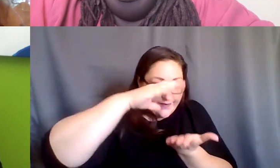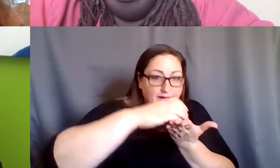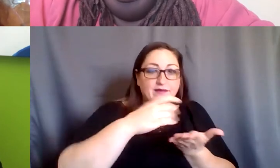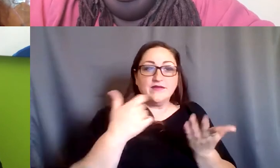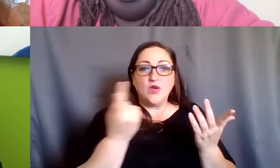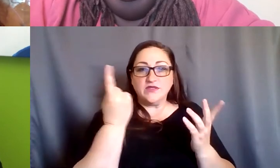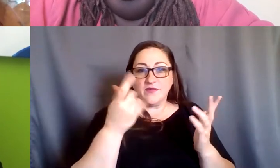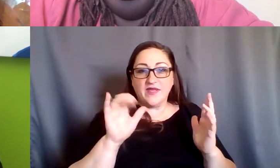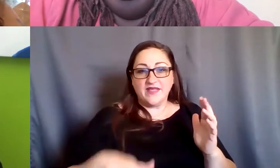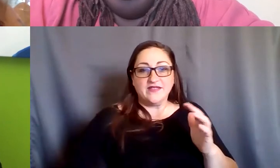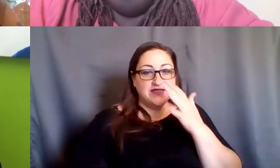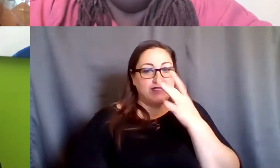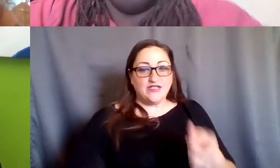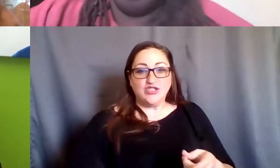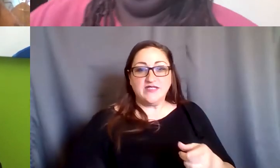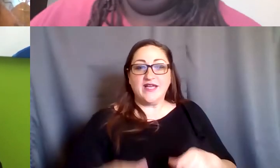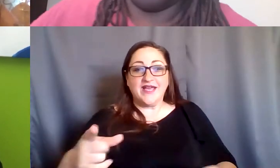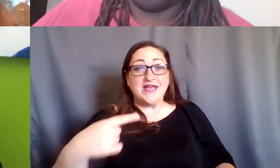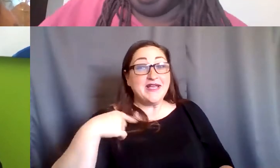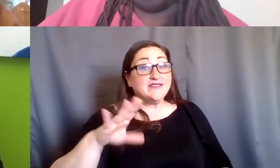It’s so real.